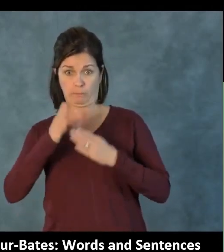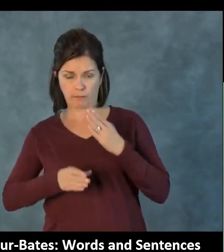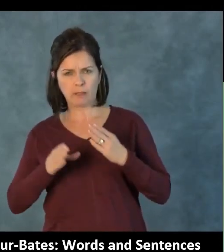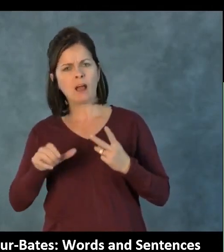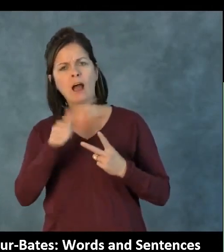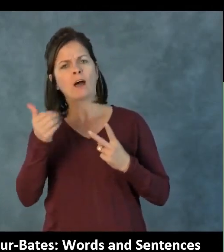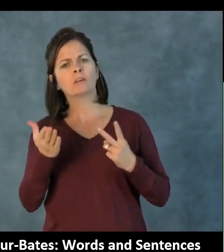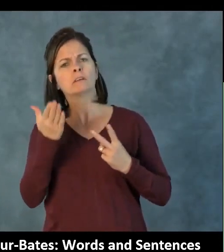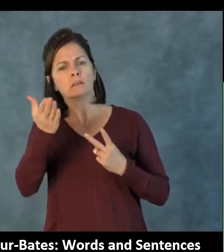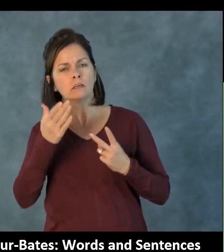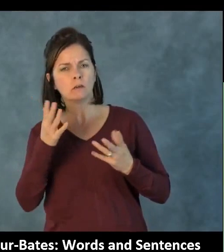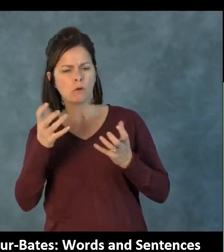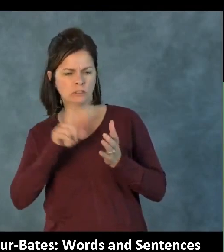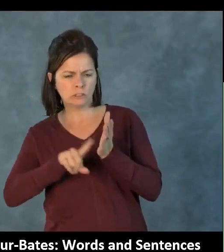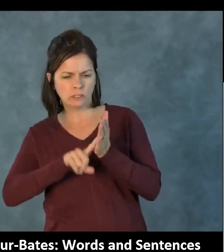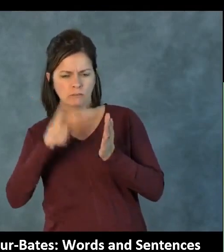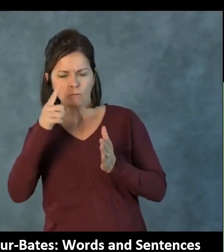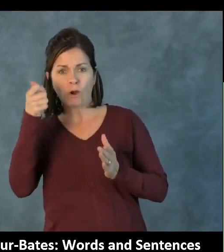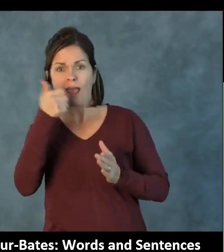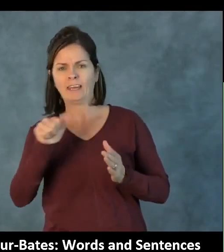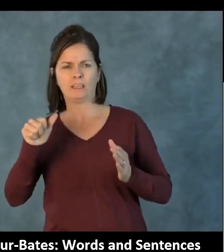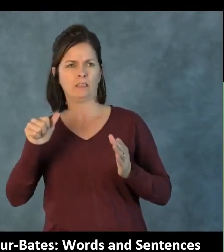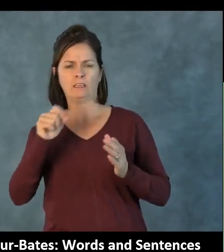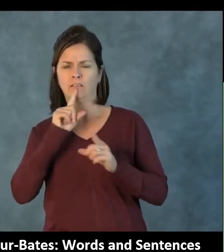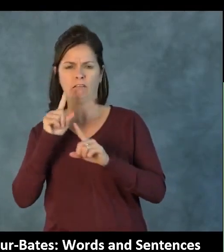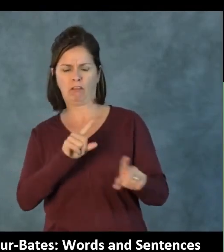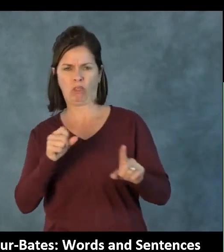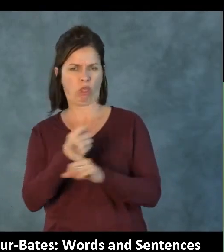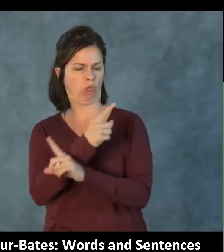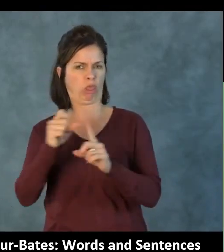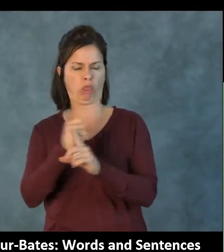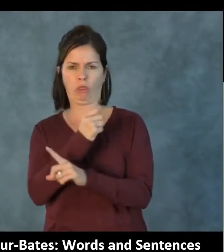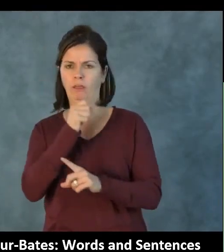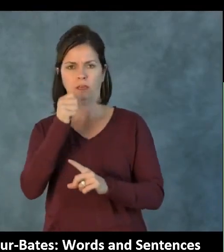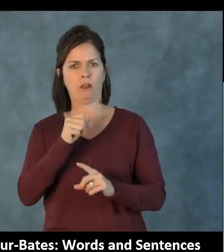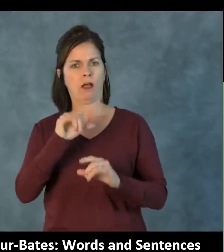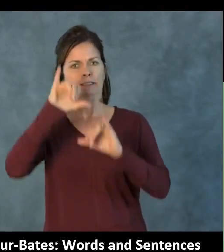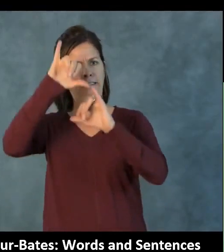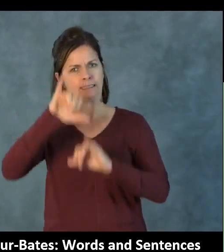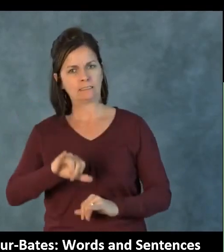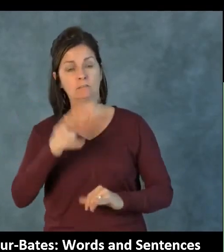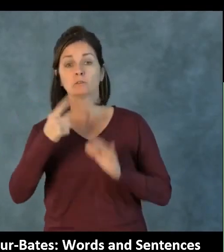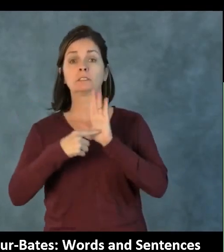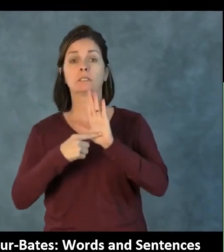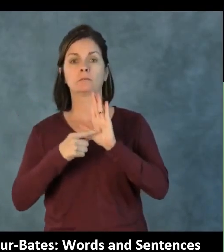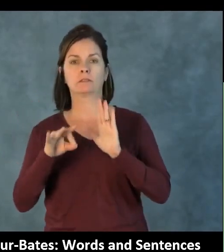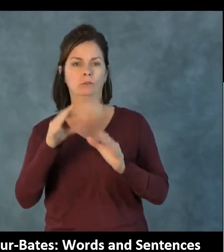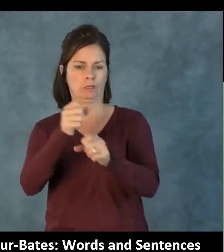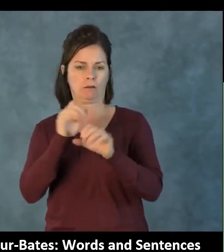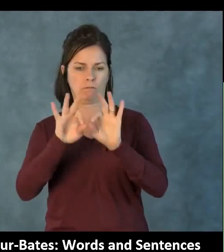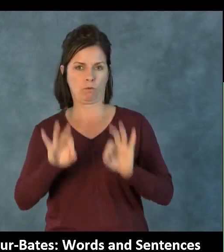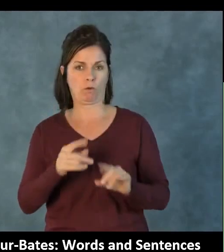is to check for any inconsistencies. For example, if you pick up a form from a family,